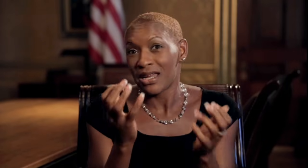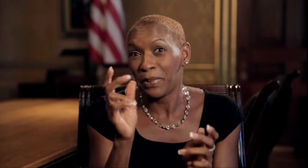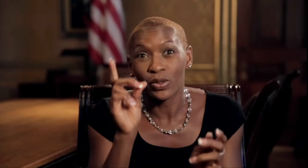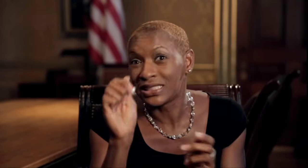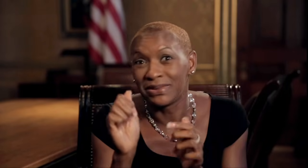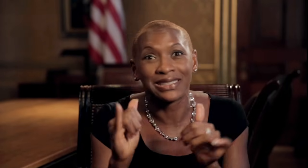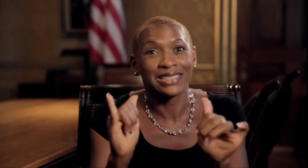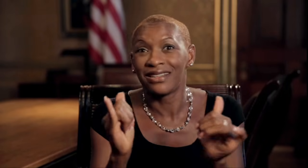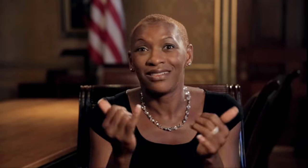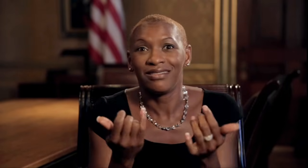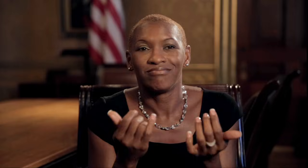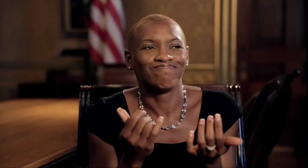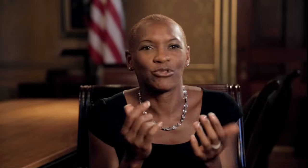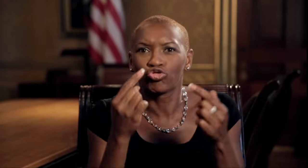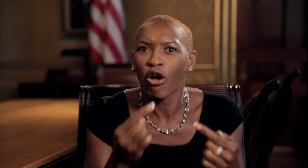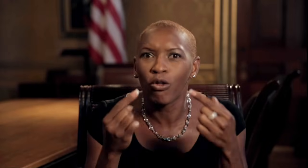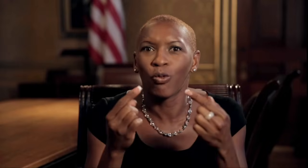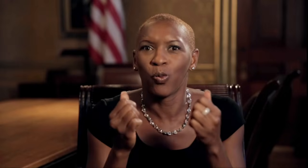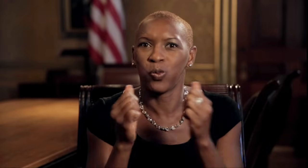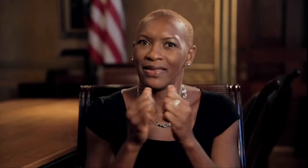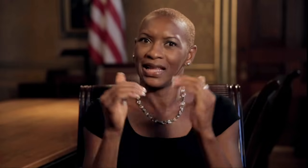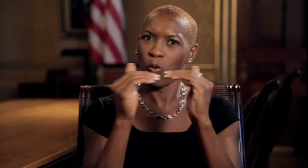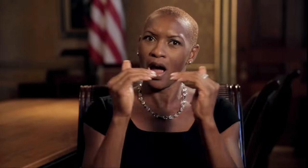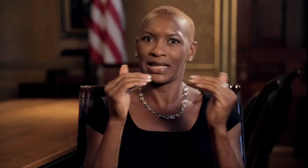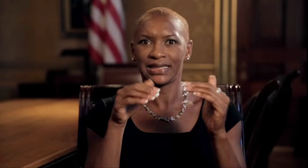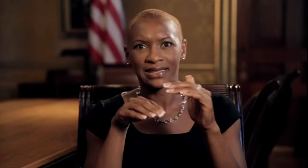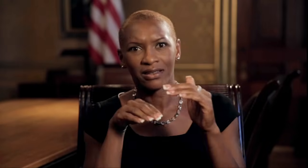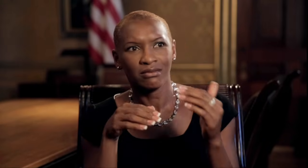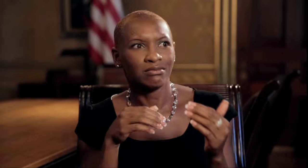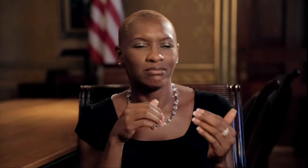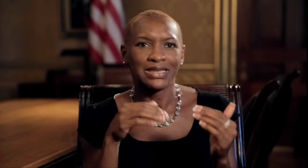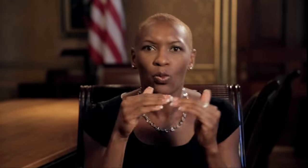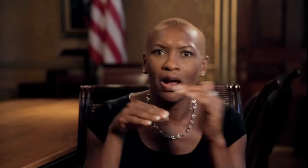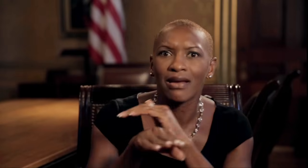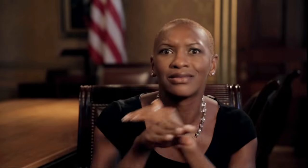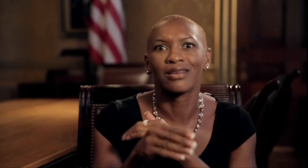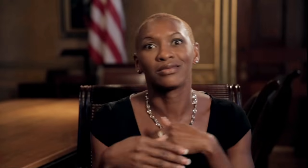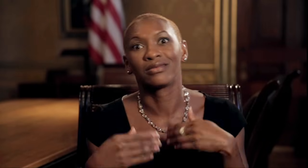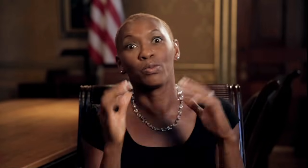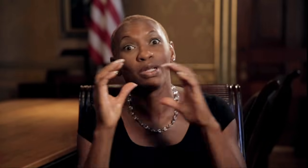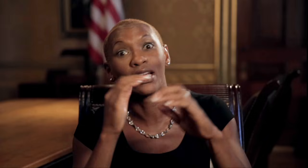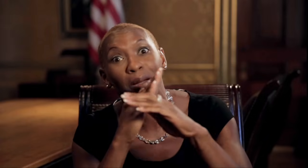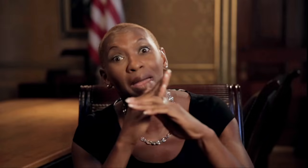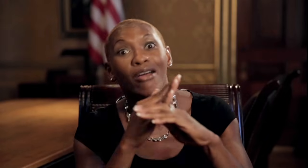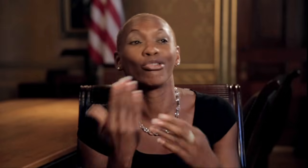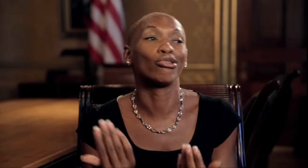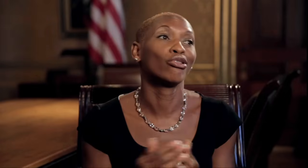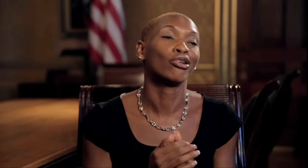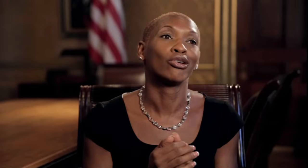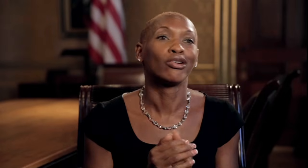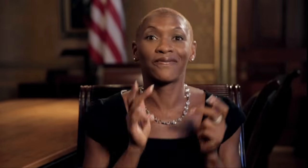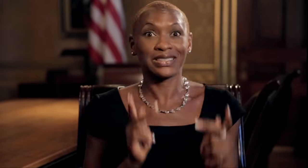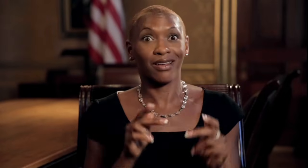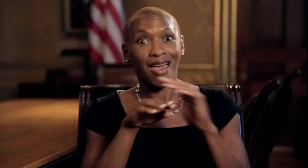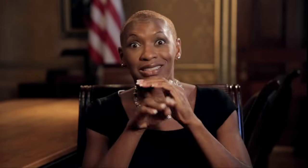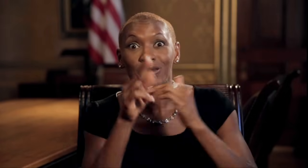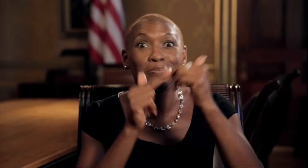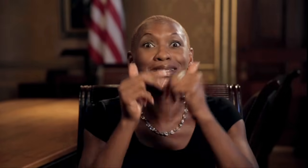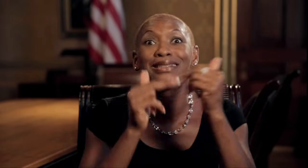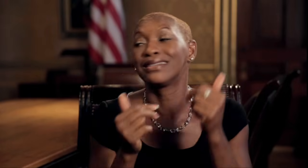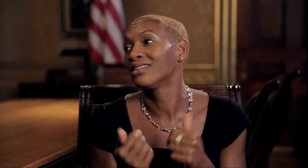Many people with disabilities still struggle with equality, equal access, communication barriers, physical access to buildings,